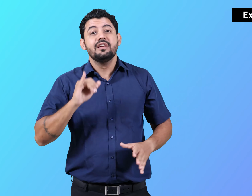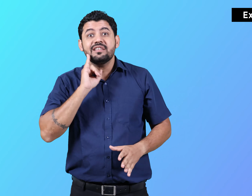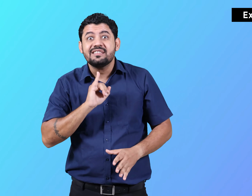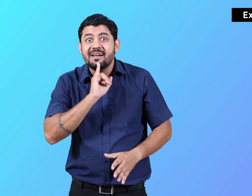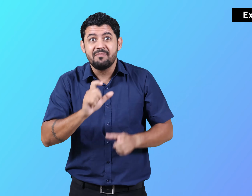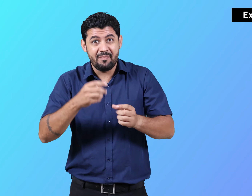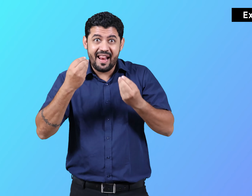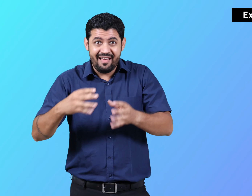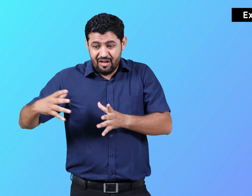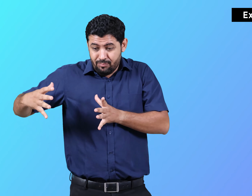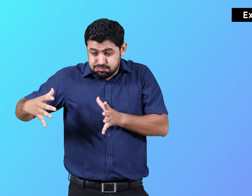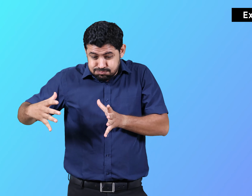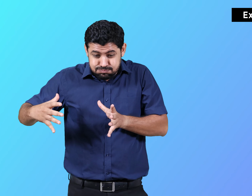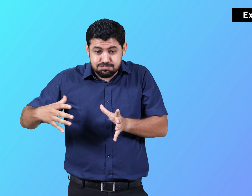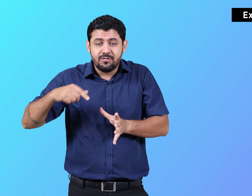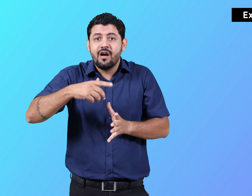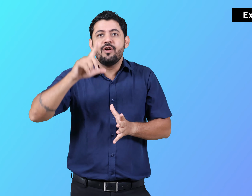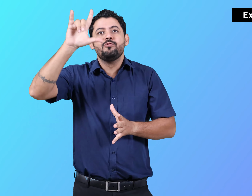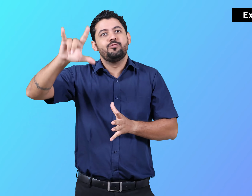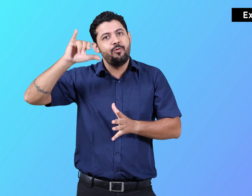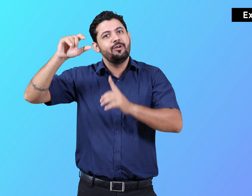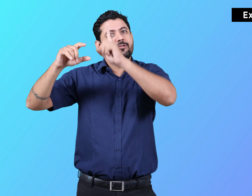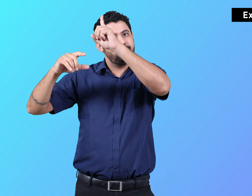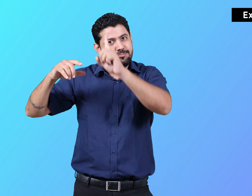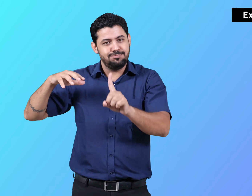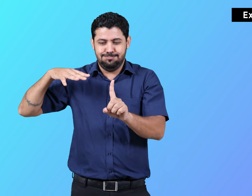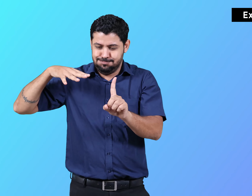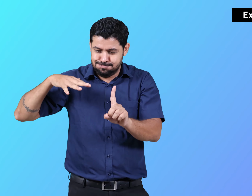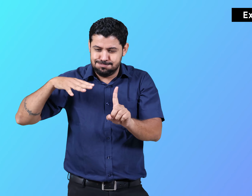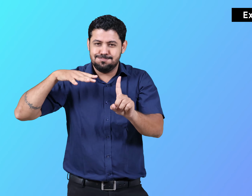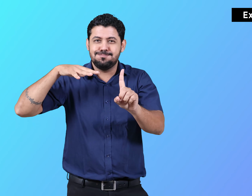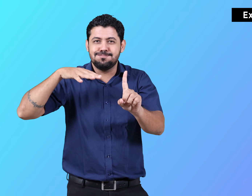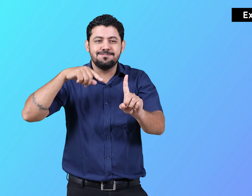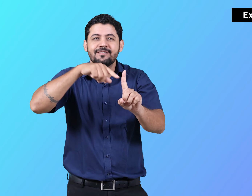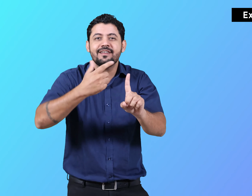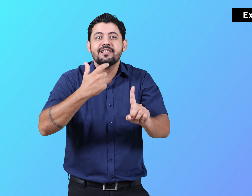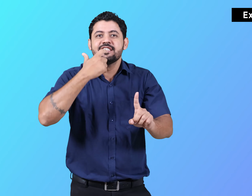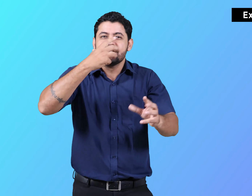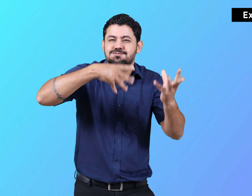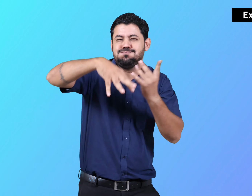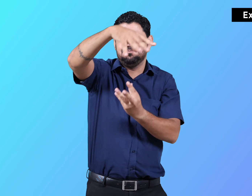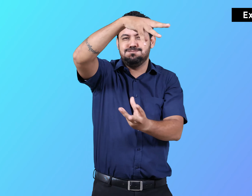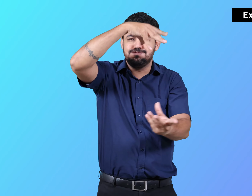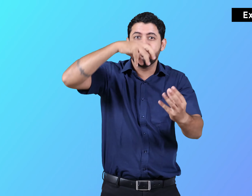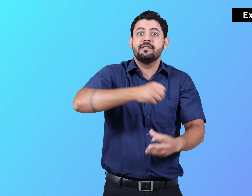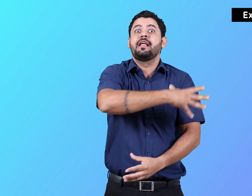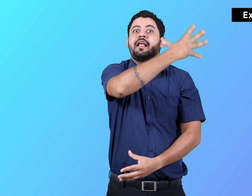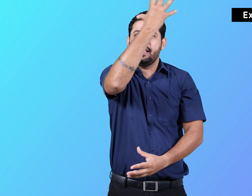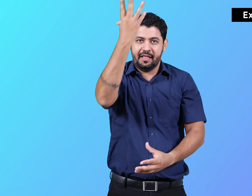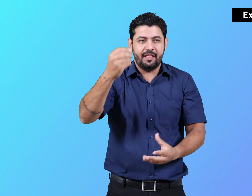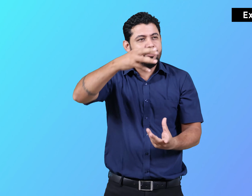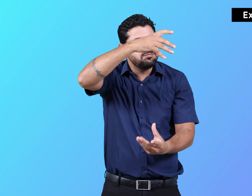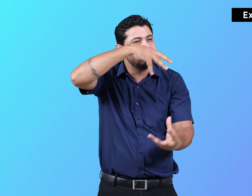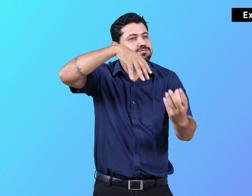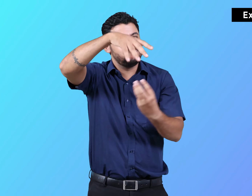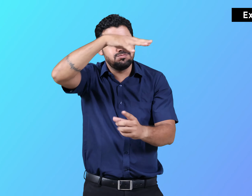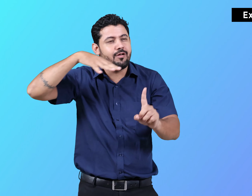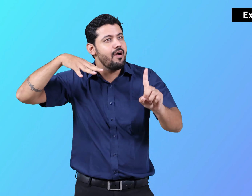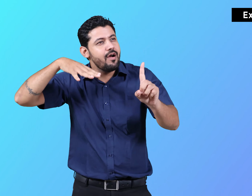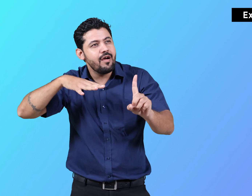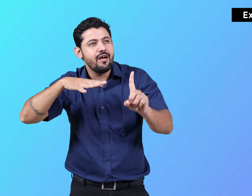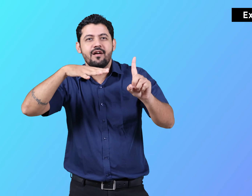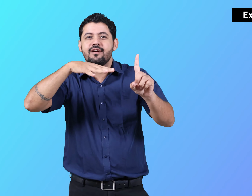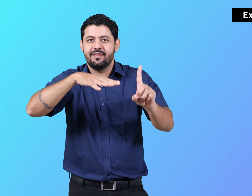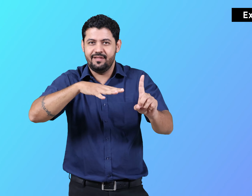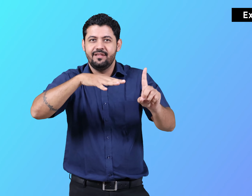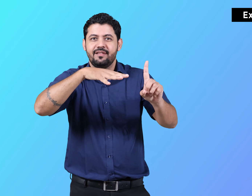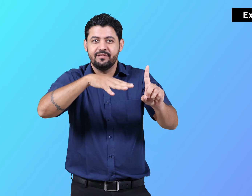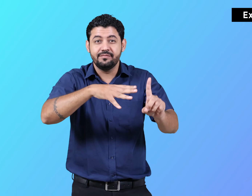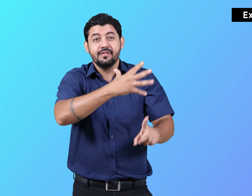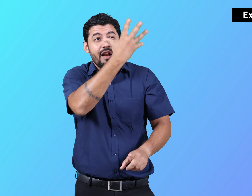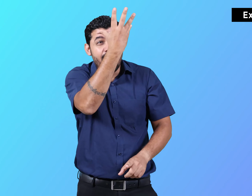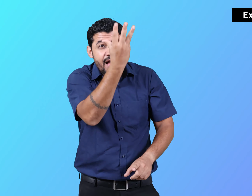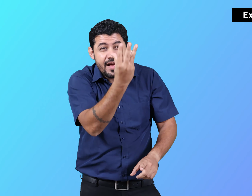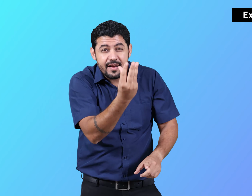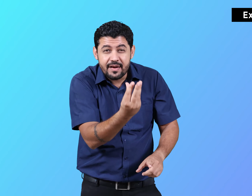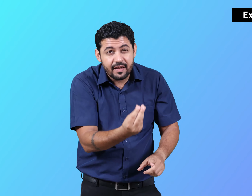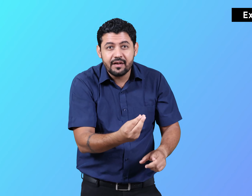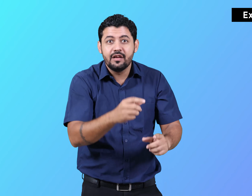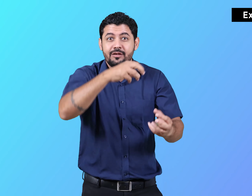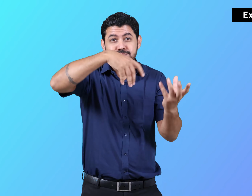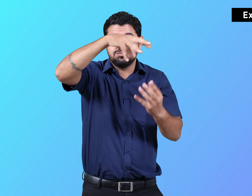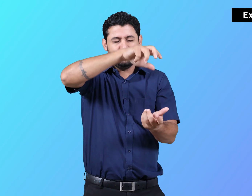The LORD led the way. During the day, he used a tall cloud to lead the people. And during the night, he used a tall cloud of fire to lead the way.